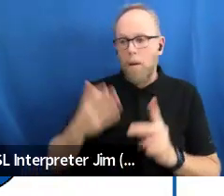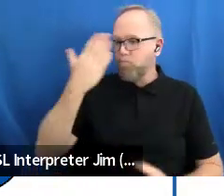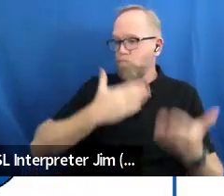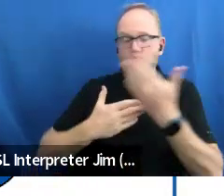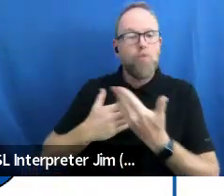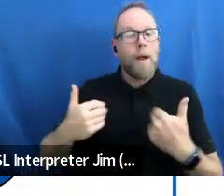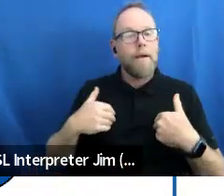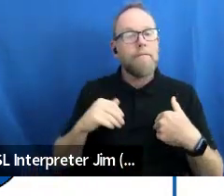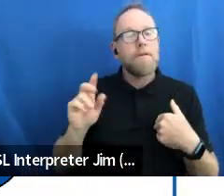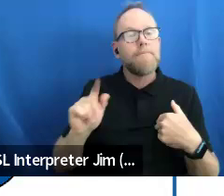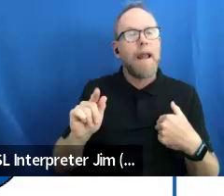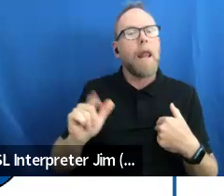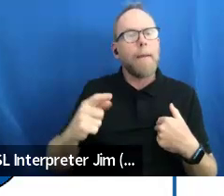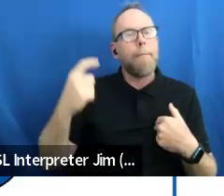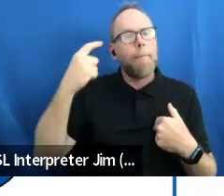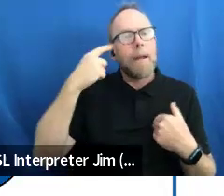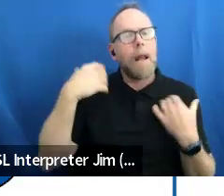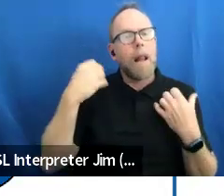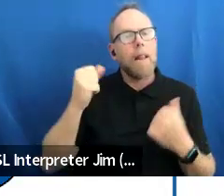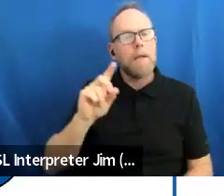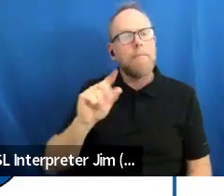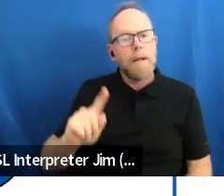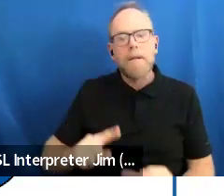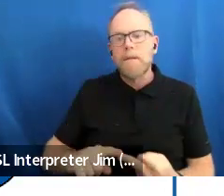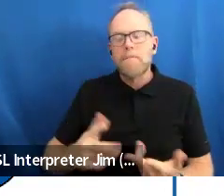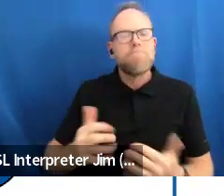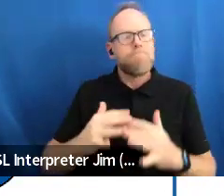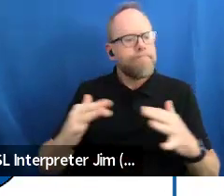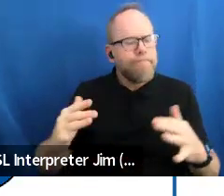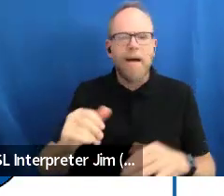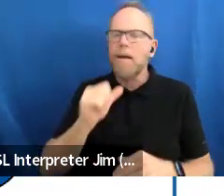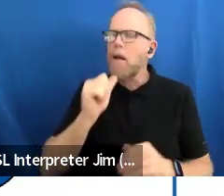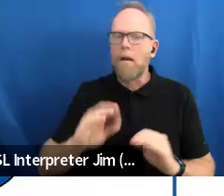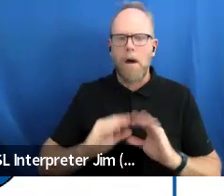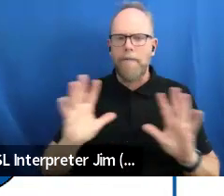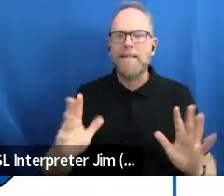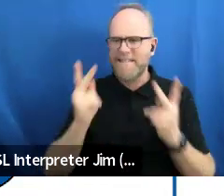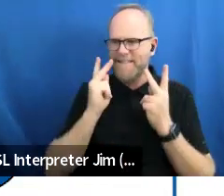health disabilities, developmental disabilities that are not always obvious so it really was meant